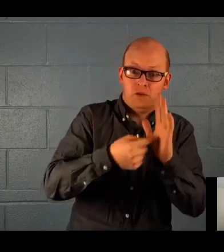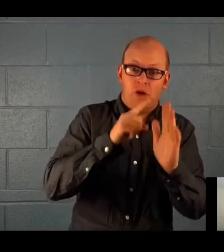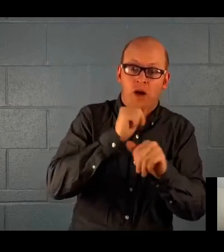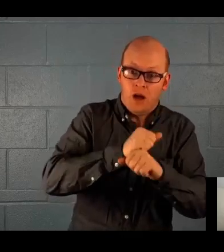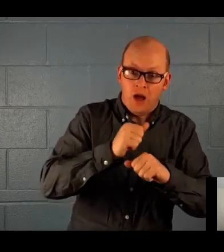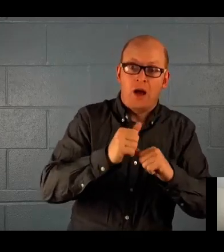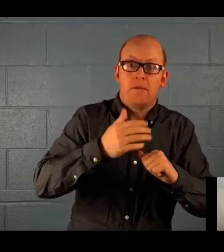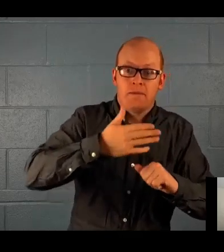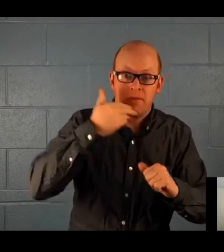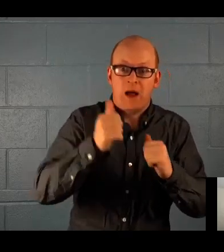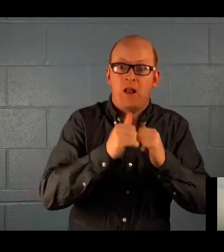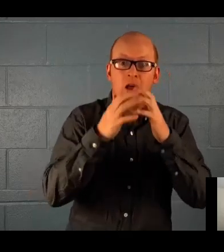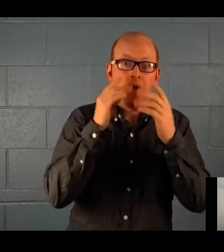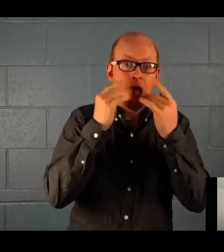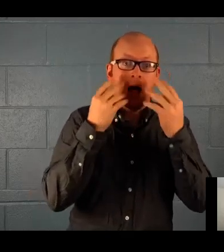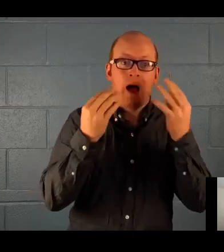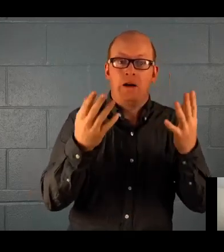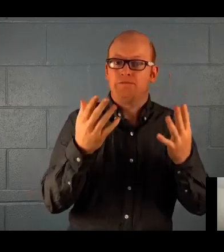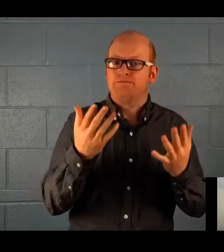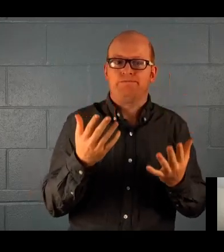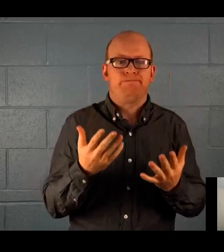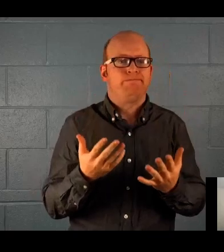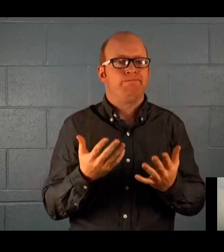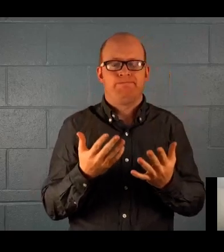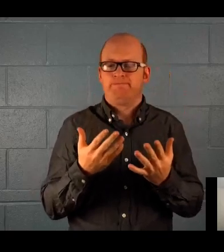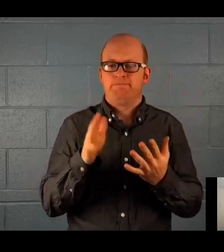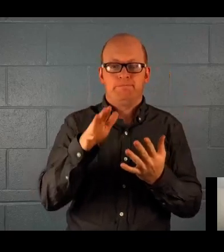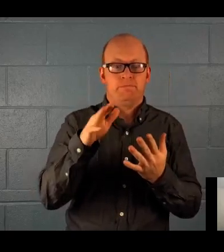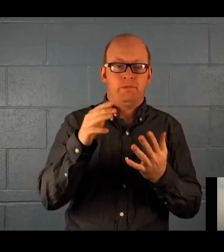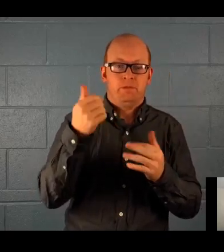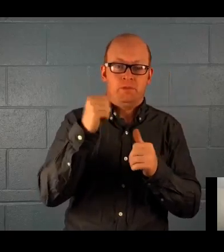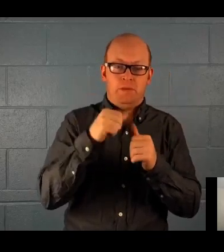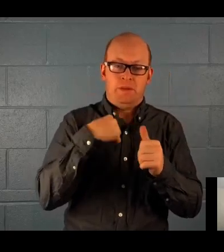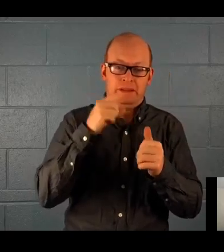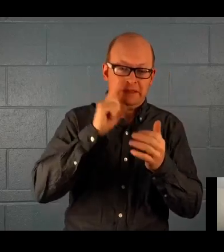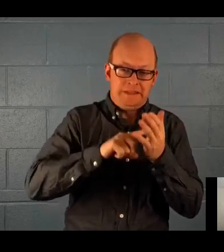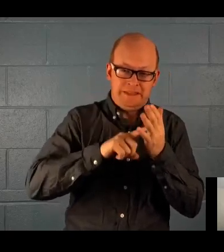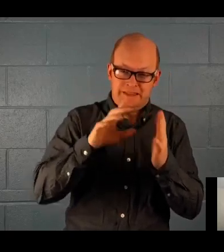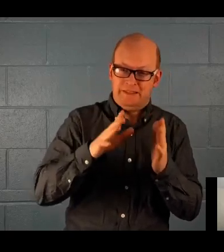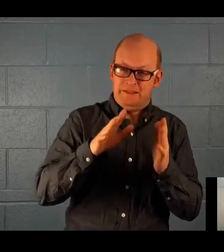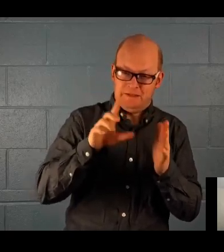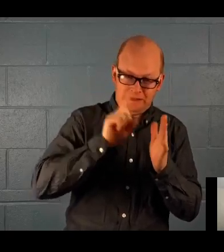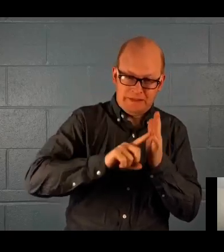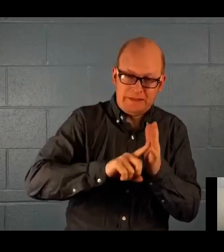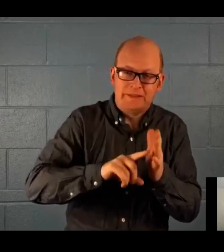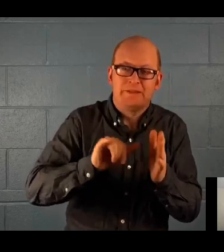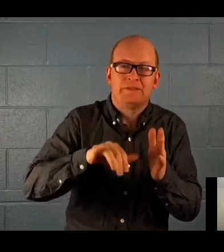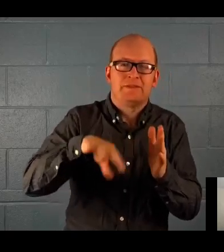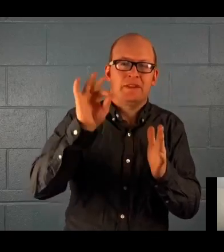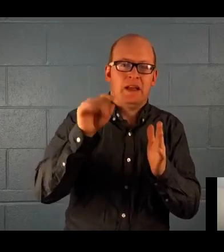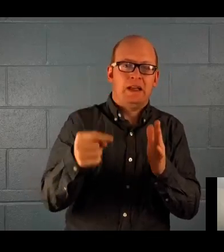And again if you reflect back on what the investigators found when they tested lentivirus in the shaker 1 mouse,